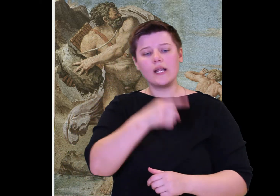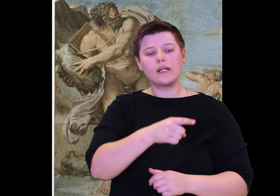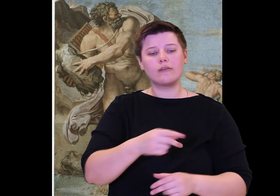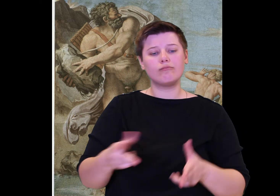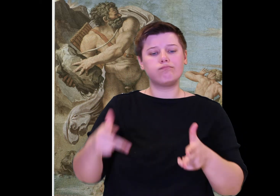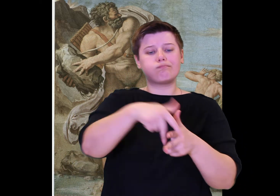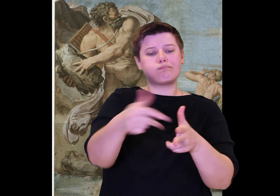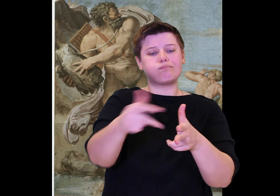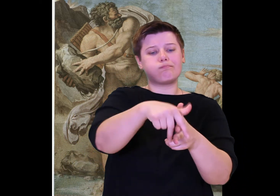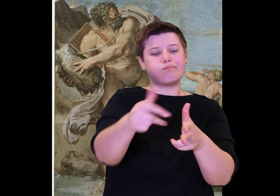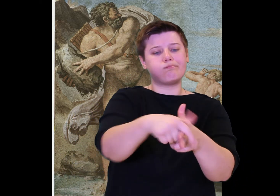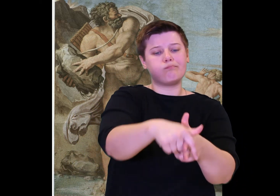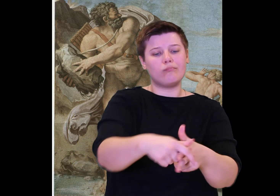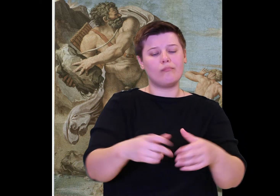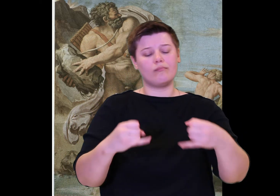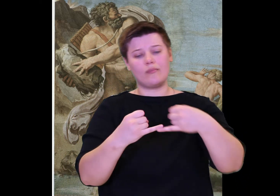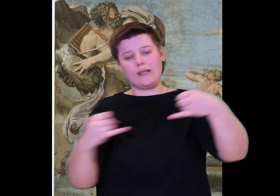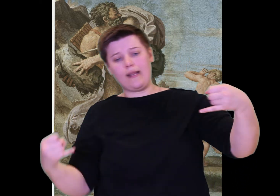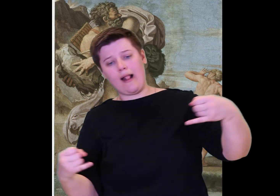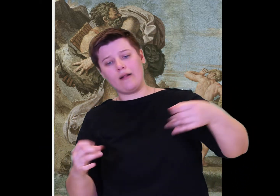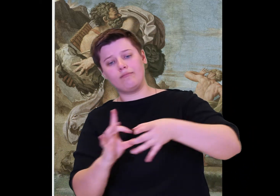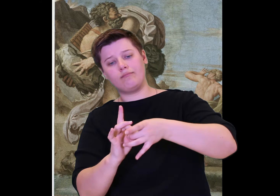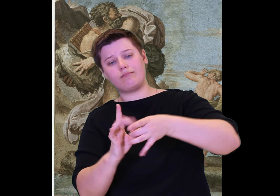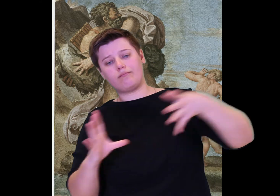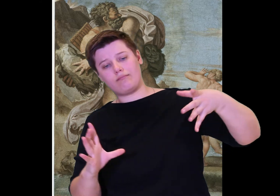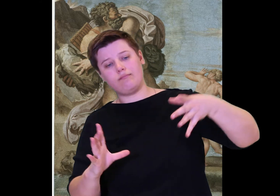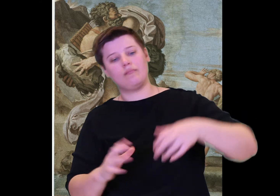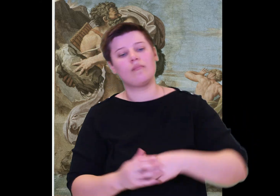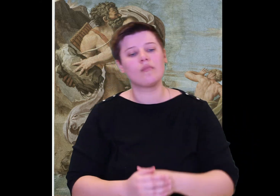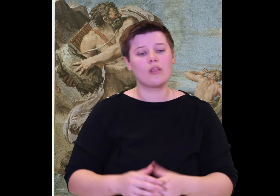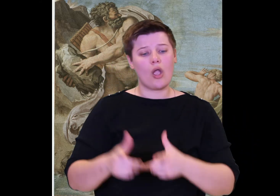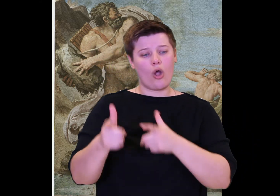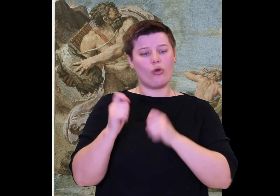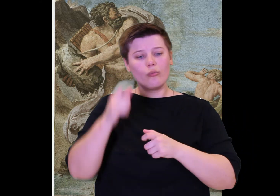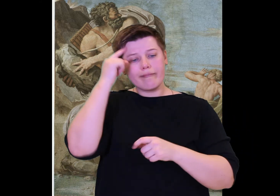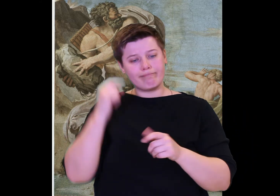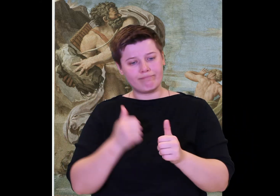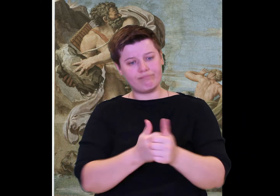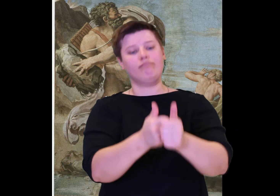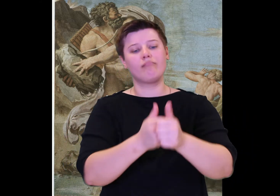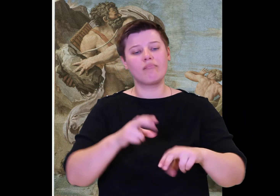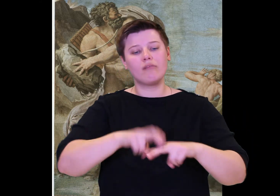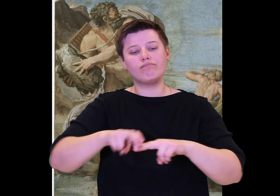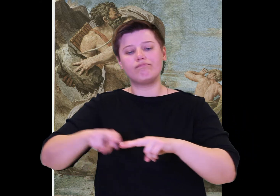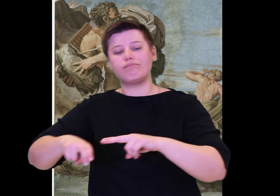But in dividing up the flock, my crew gave me alone the ram, the Cyclops' favorite.